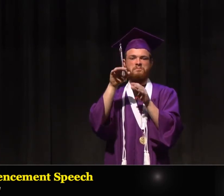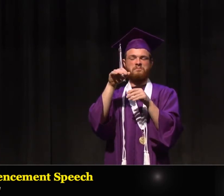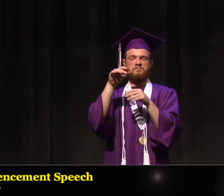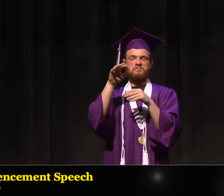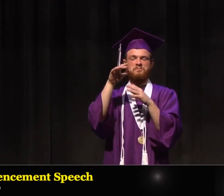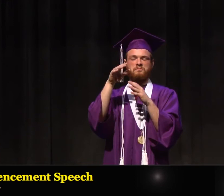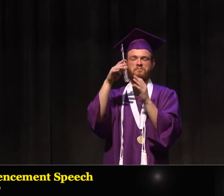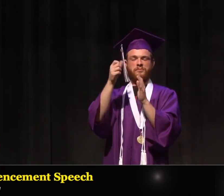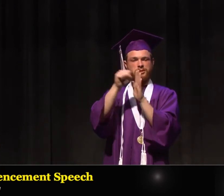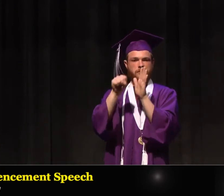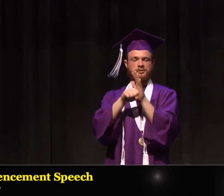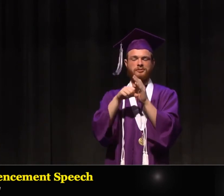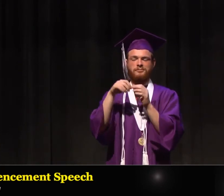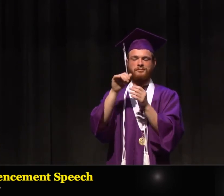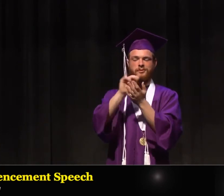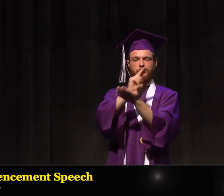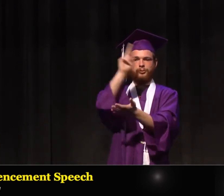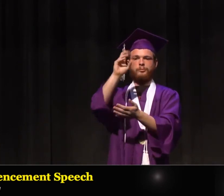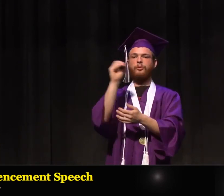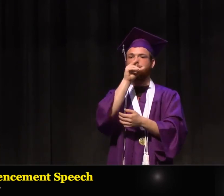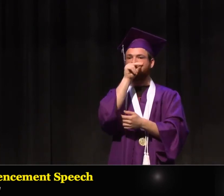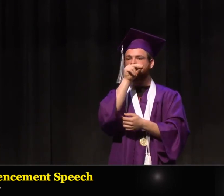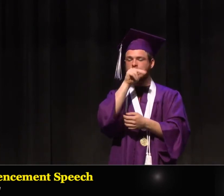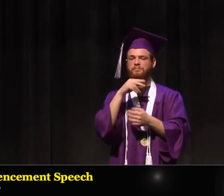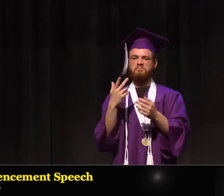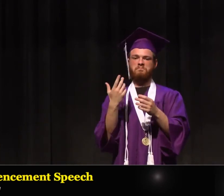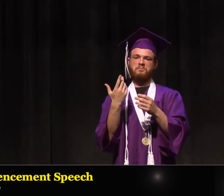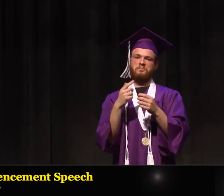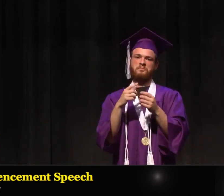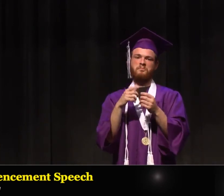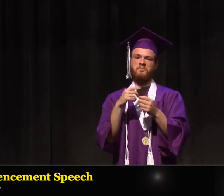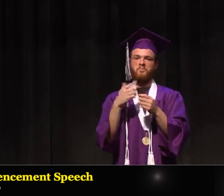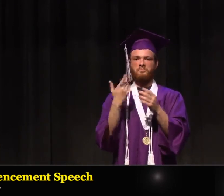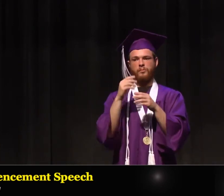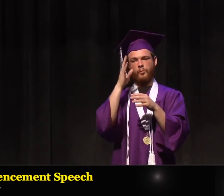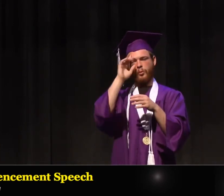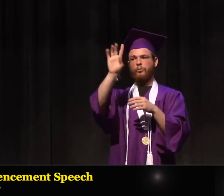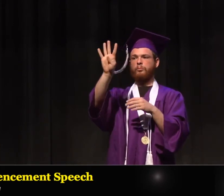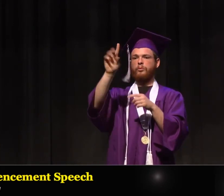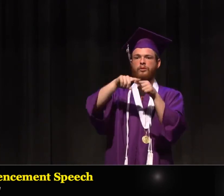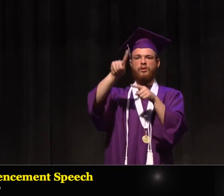We went into State at the University of Oregon.